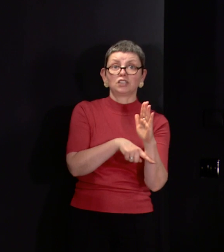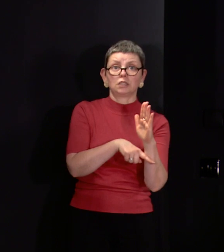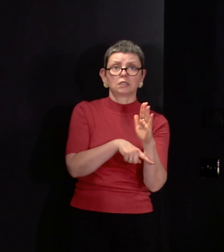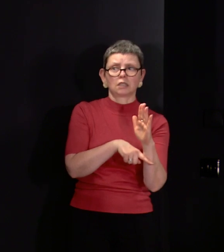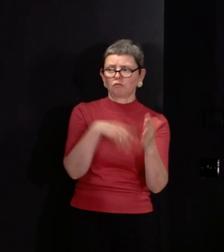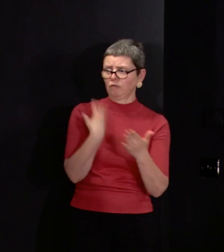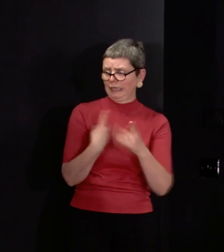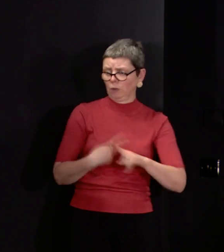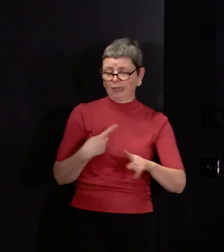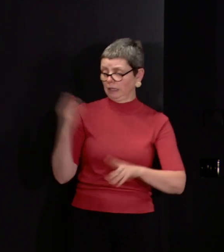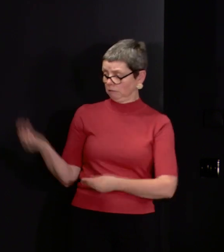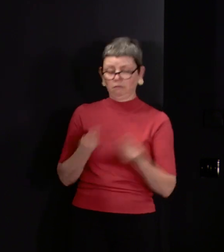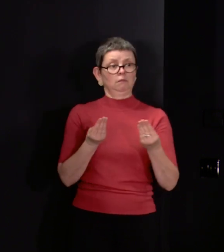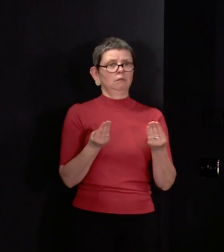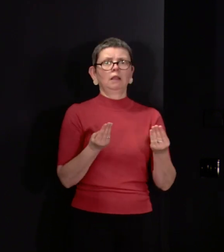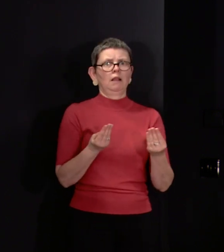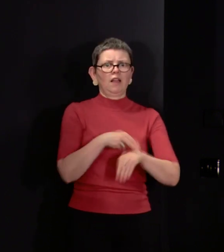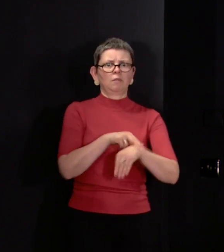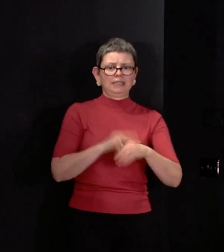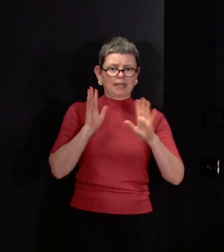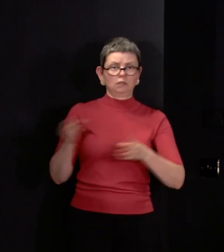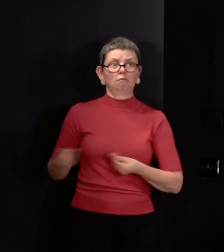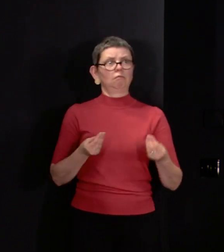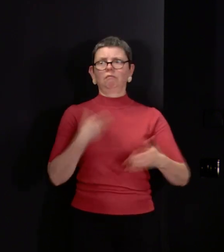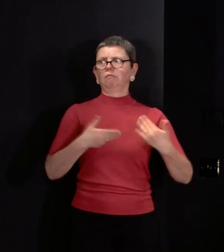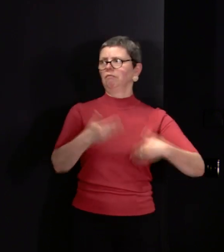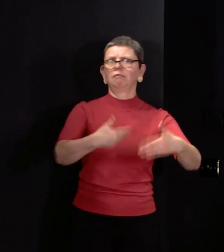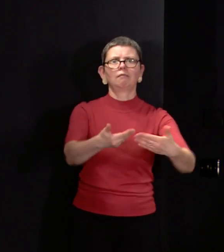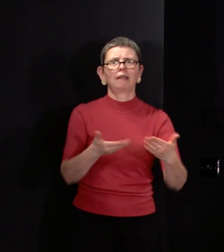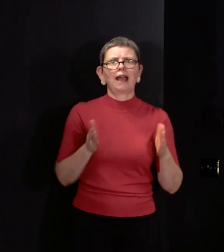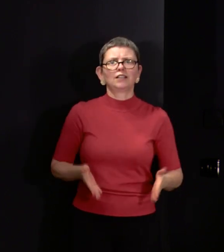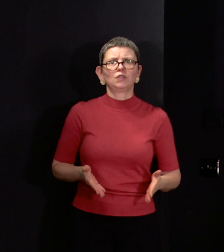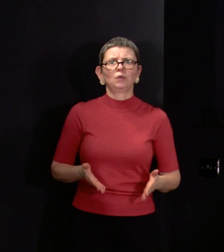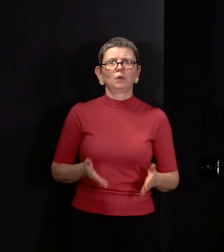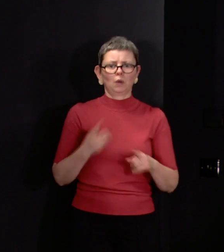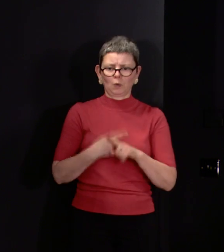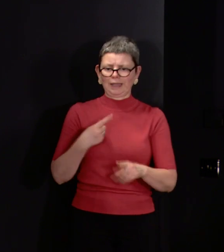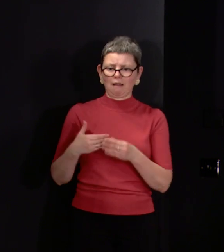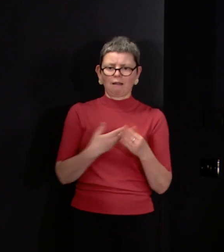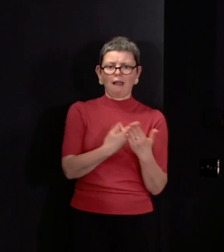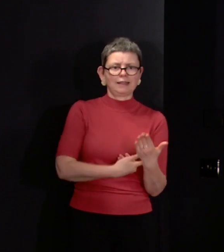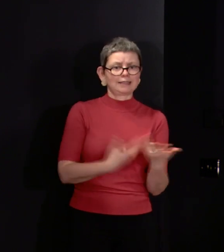overnight and then the police service had to pick them up, we needed to issue guidance,